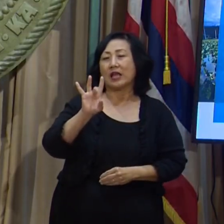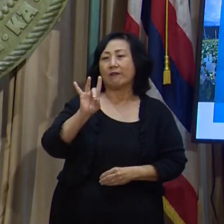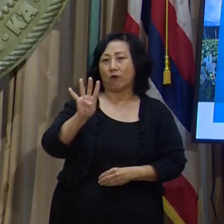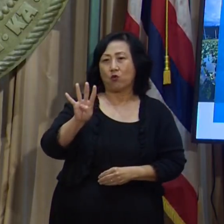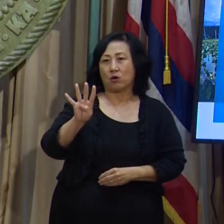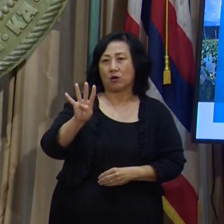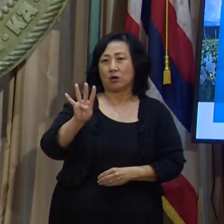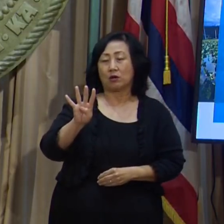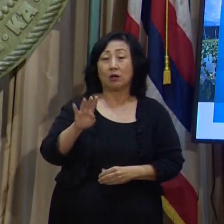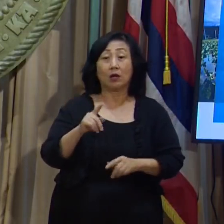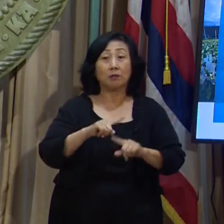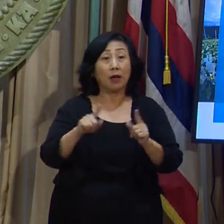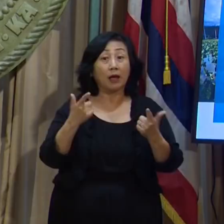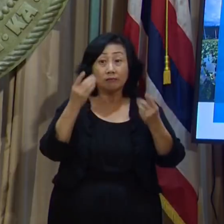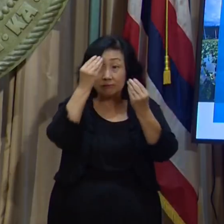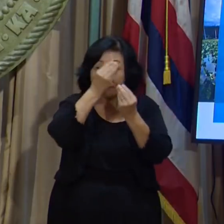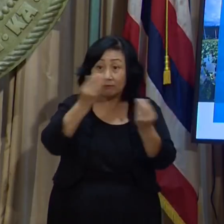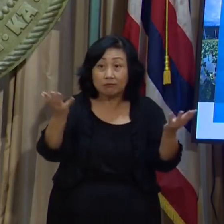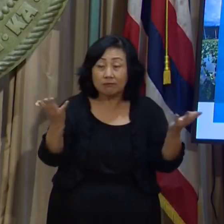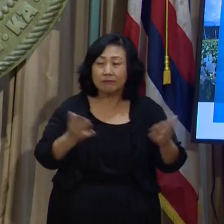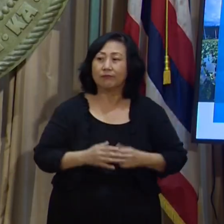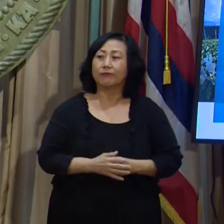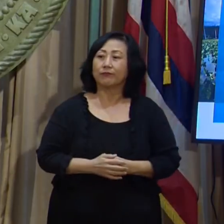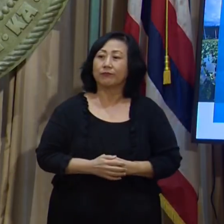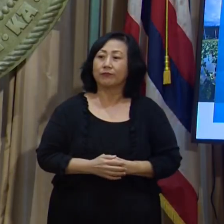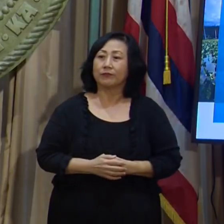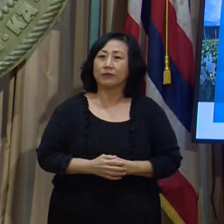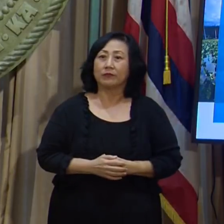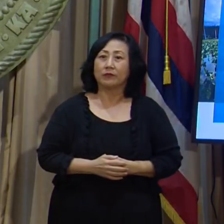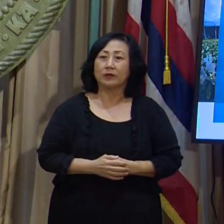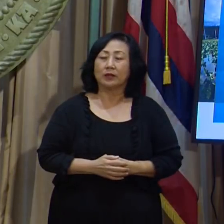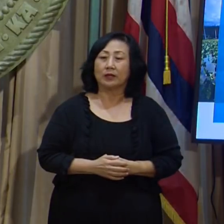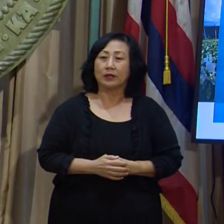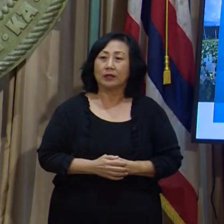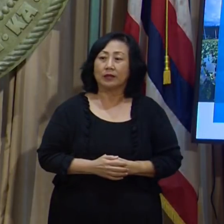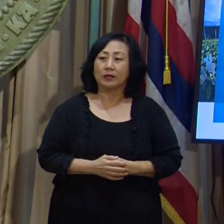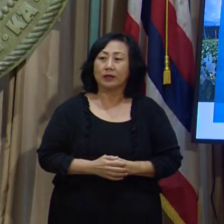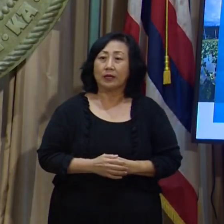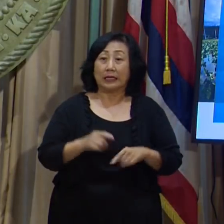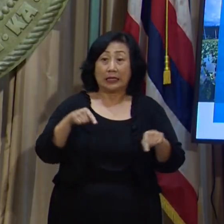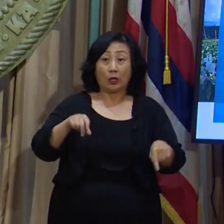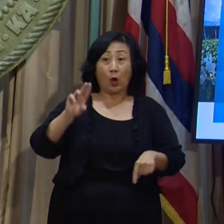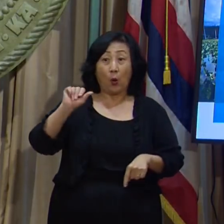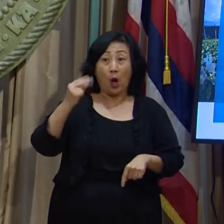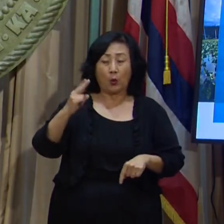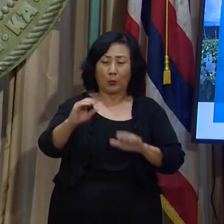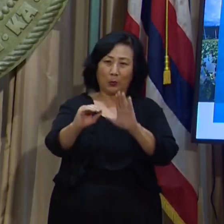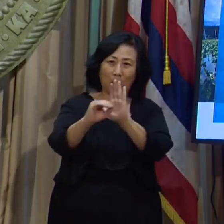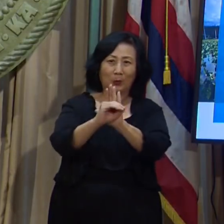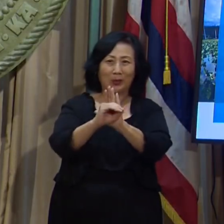4 NEW CASES OF COVID-19 CONFIRMED IN THE STATE OF HAWAII TODAY FOR A TOTAL OF 584.